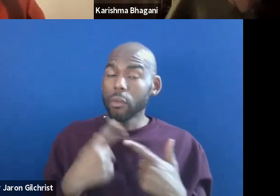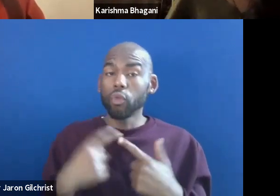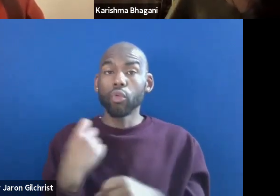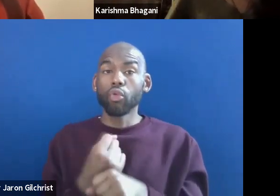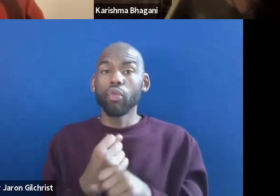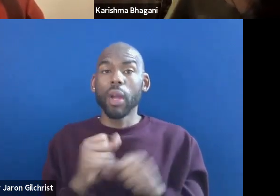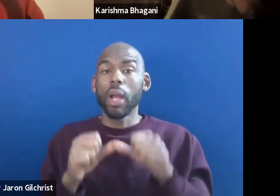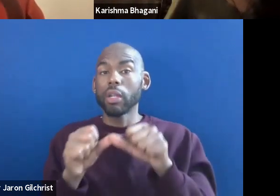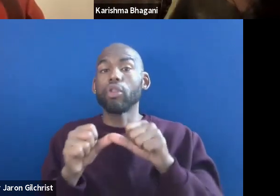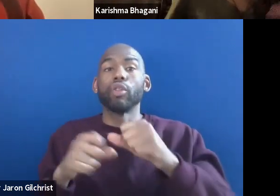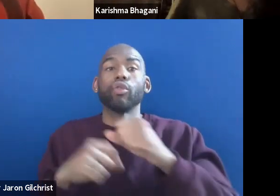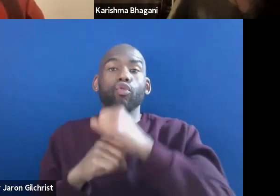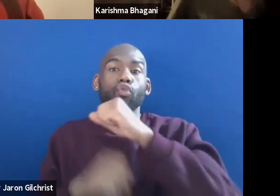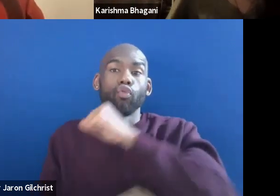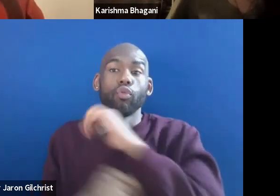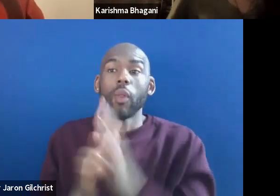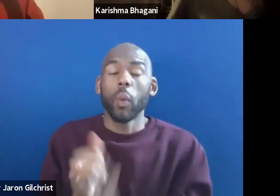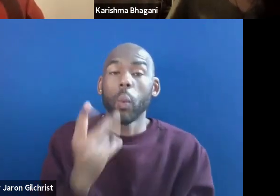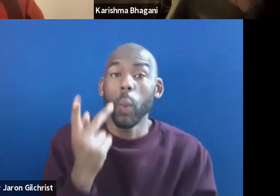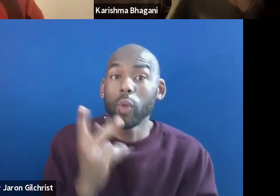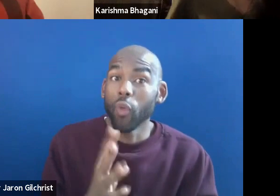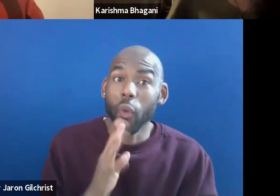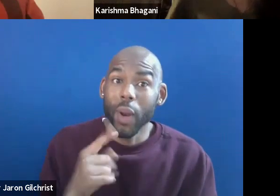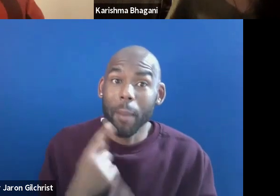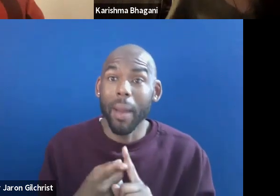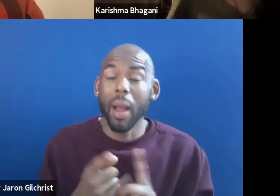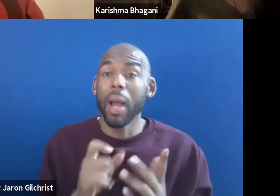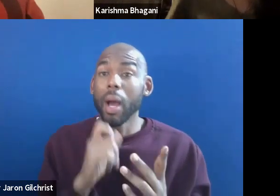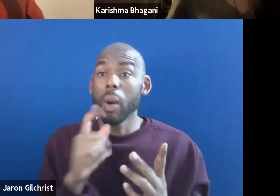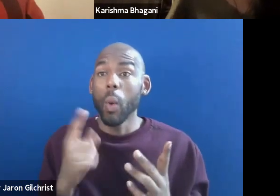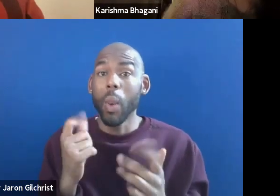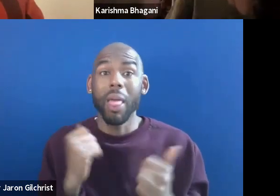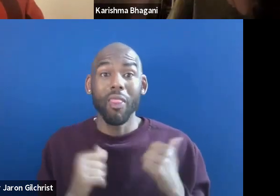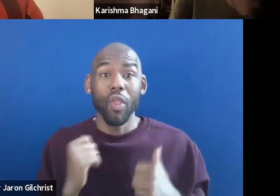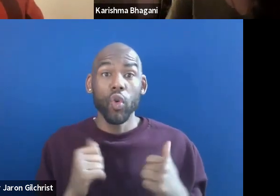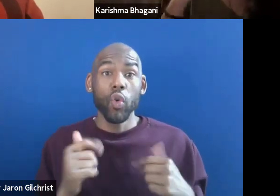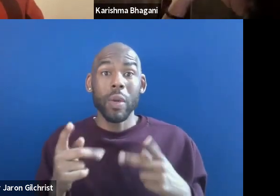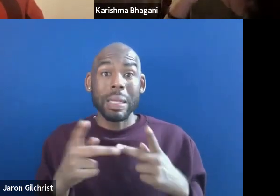that we're talking about not only in terms of theater spaces but also in terms of the people, right?